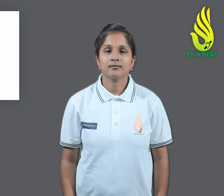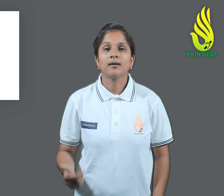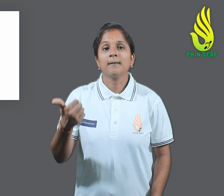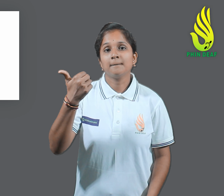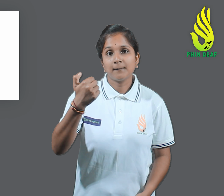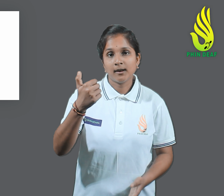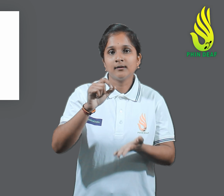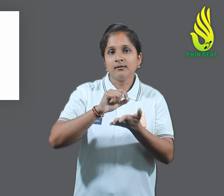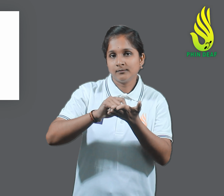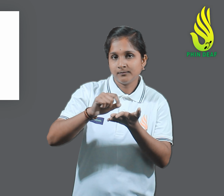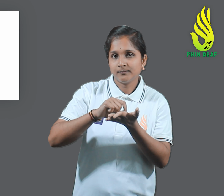Pen